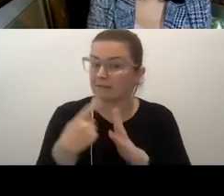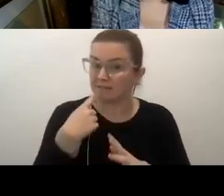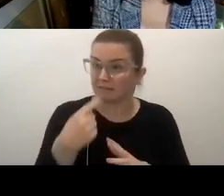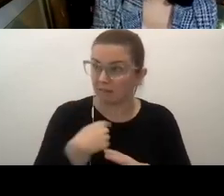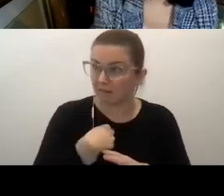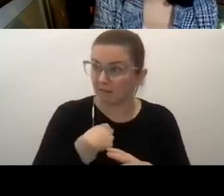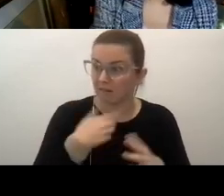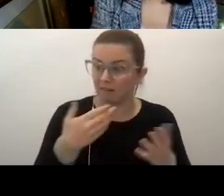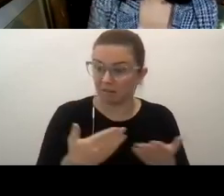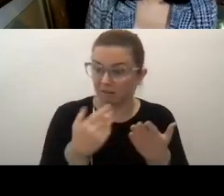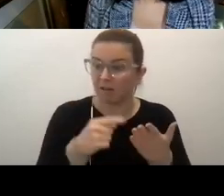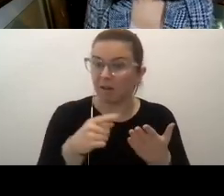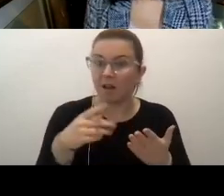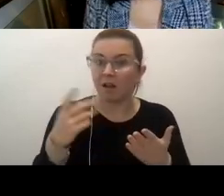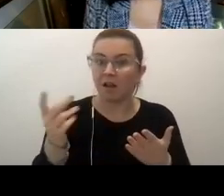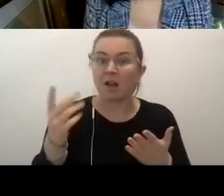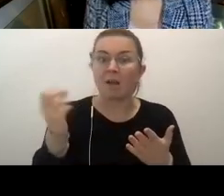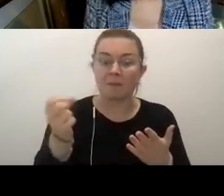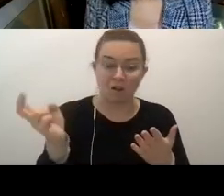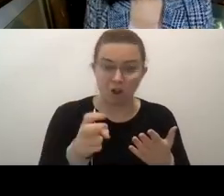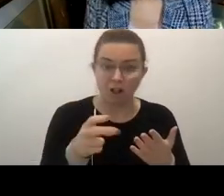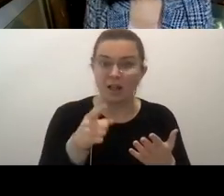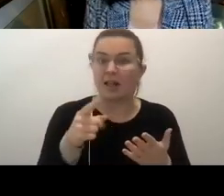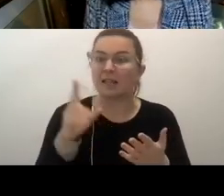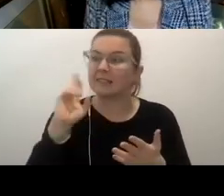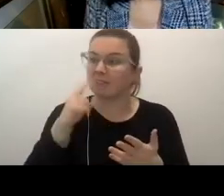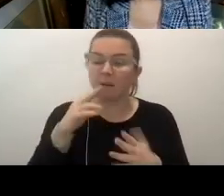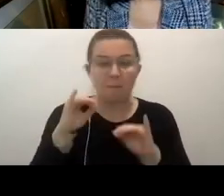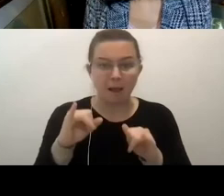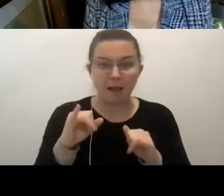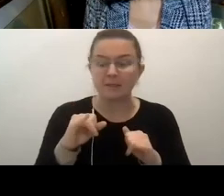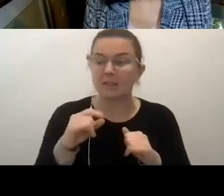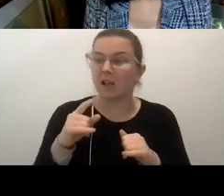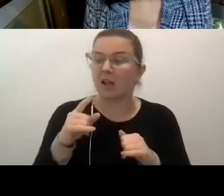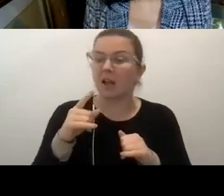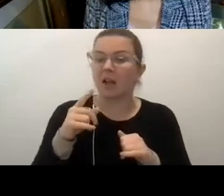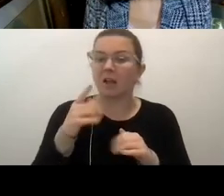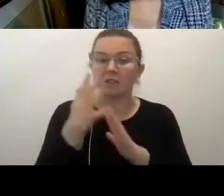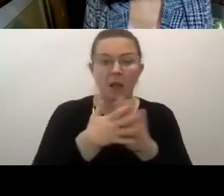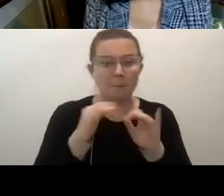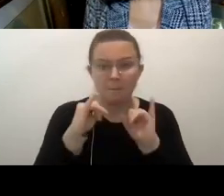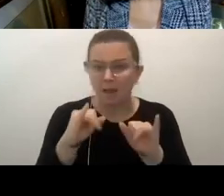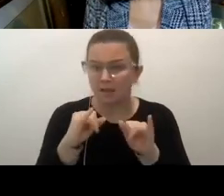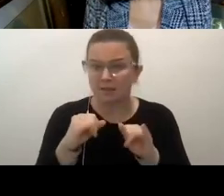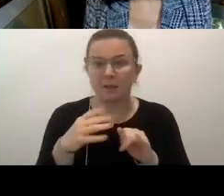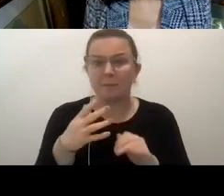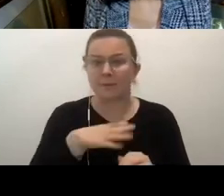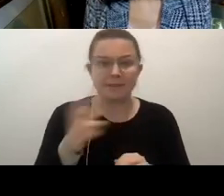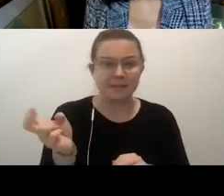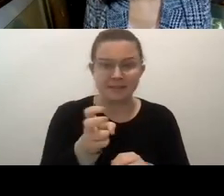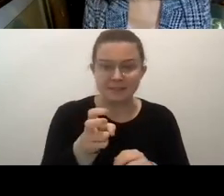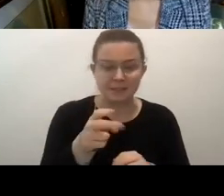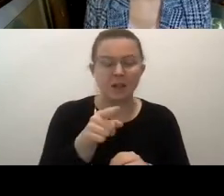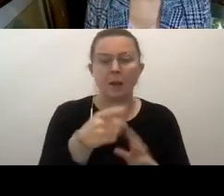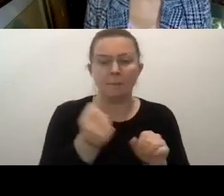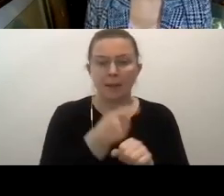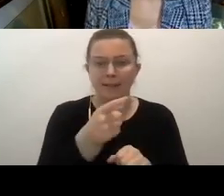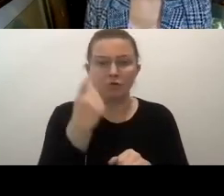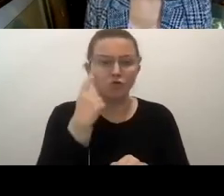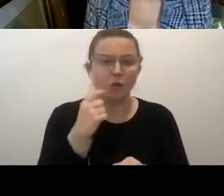"Sign language is bad, therefore you should have a cochlear implant and make your child try to speak."